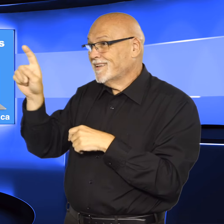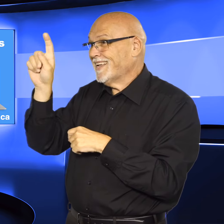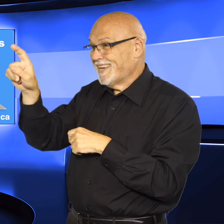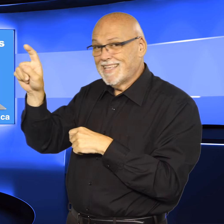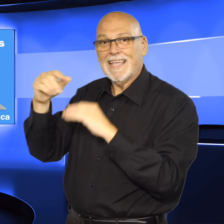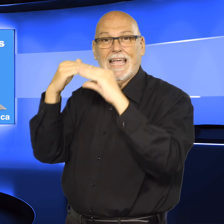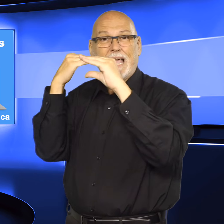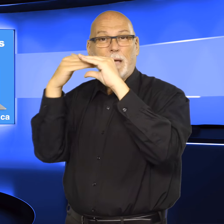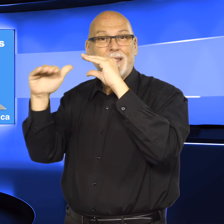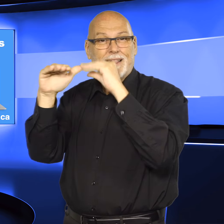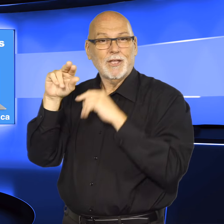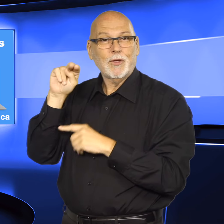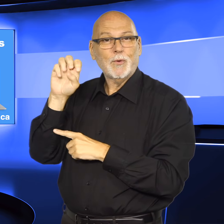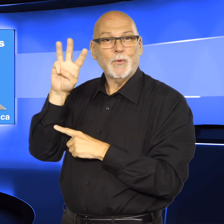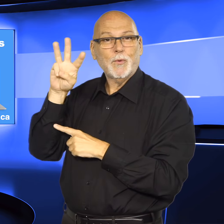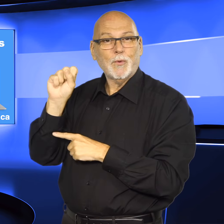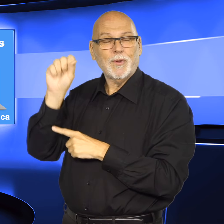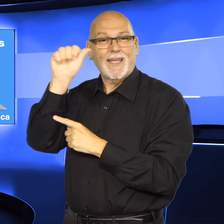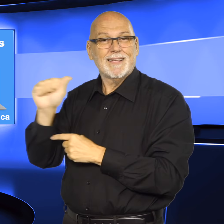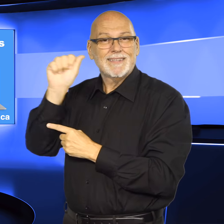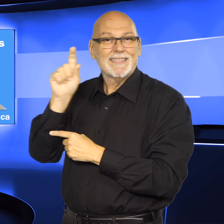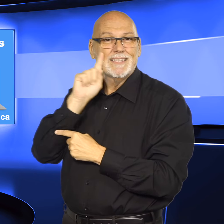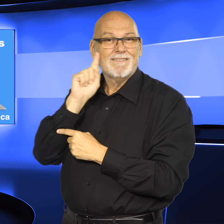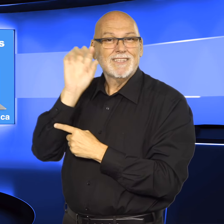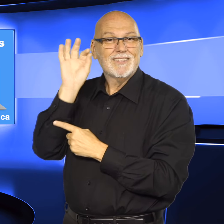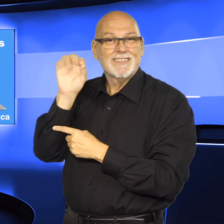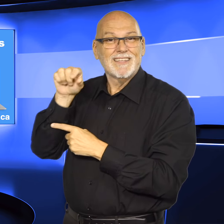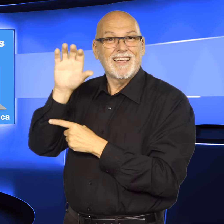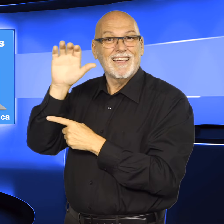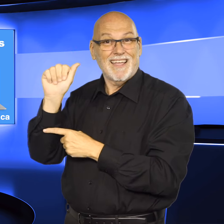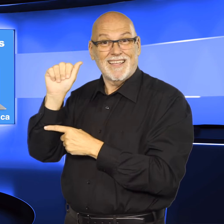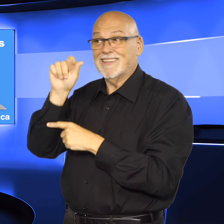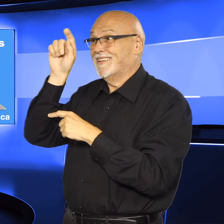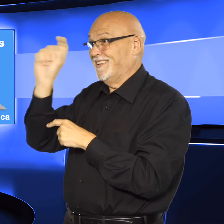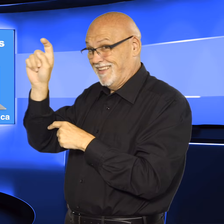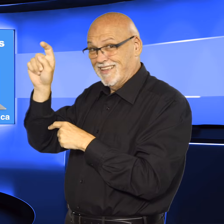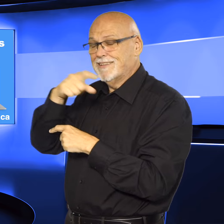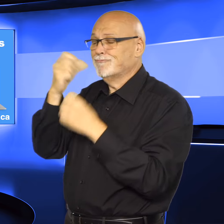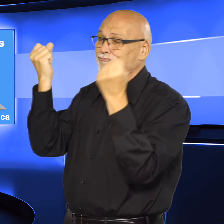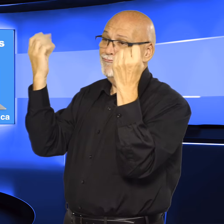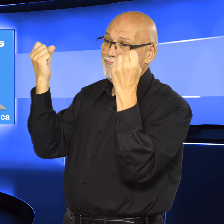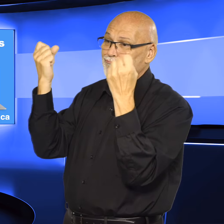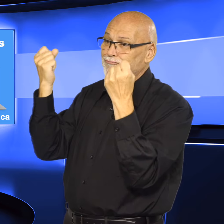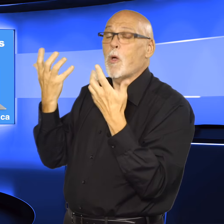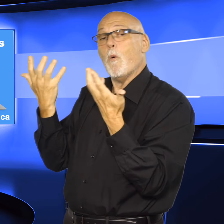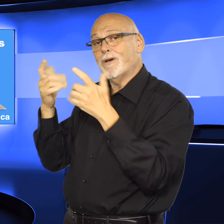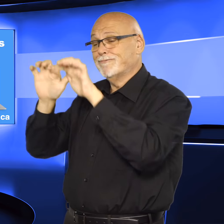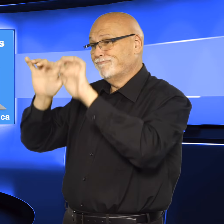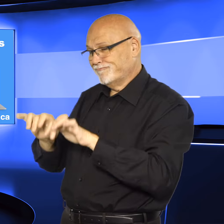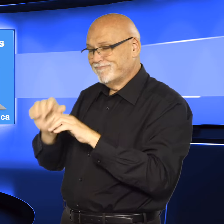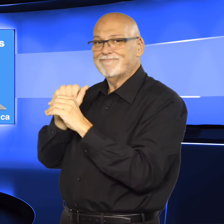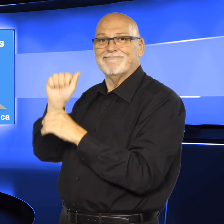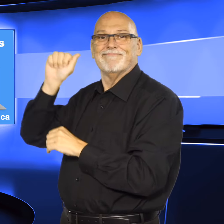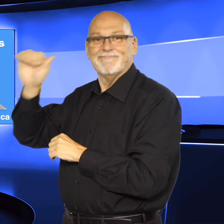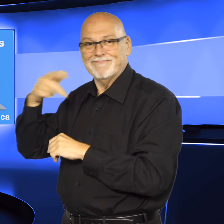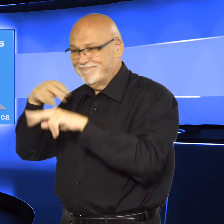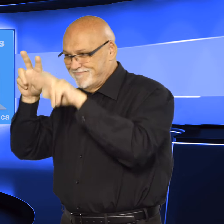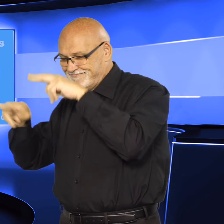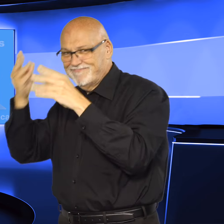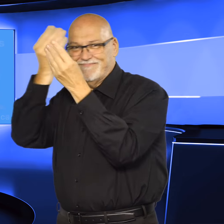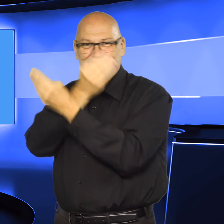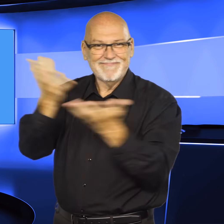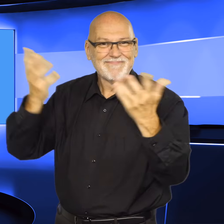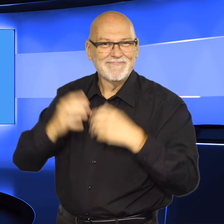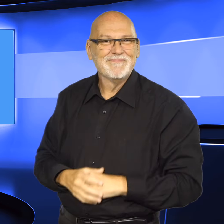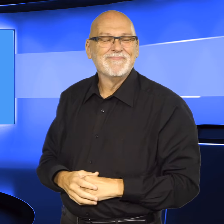or email to news@deafdots.ca.